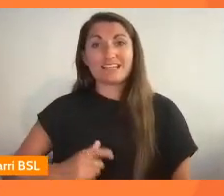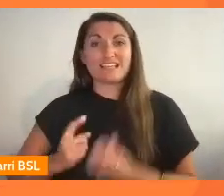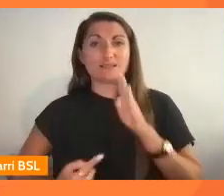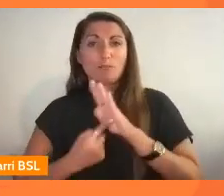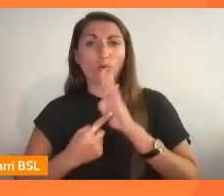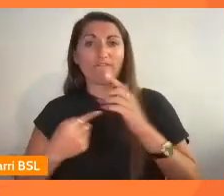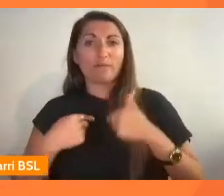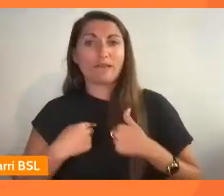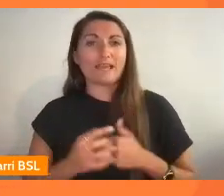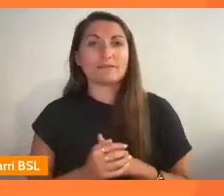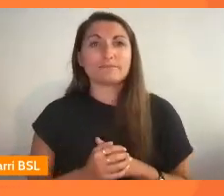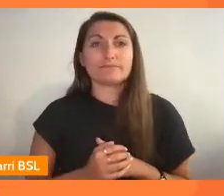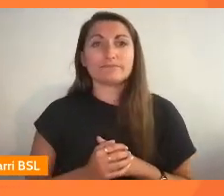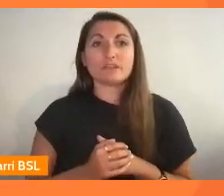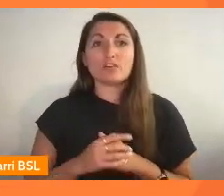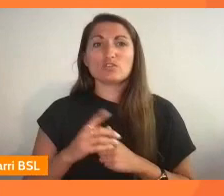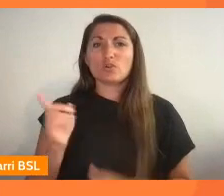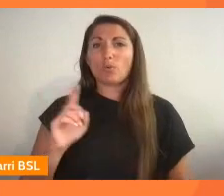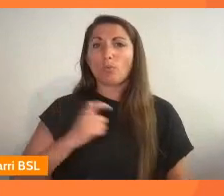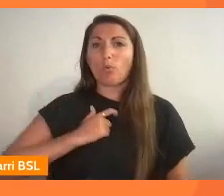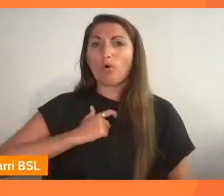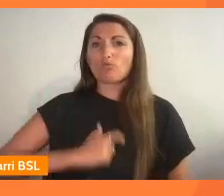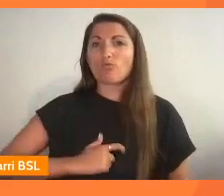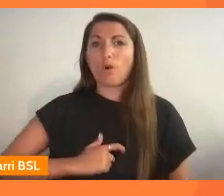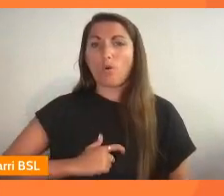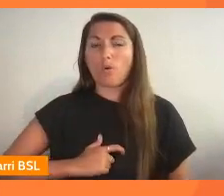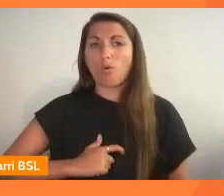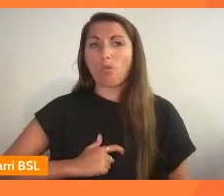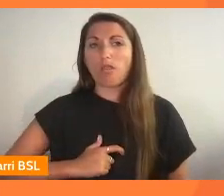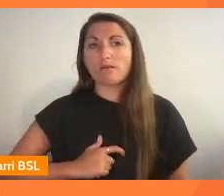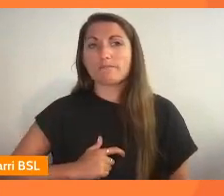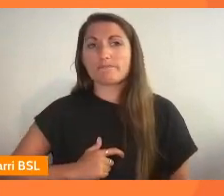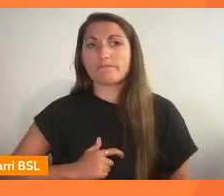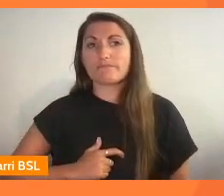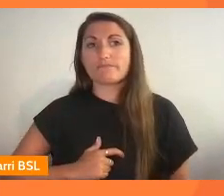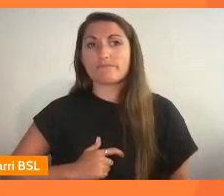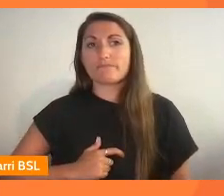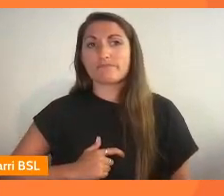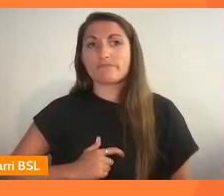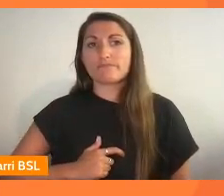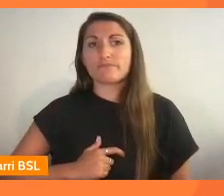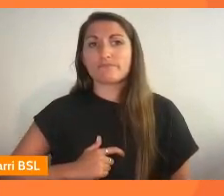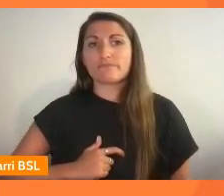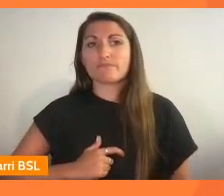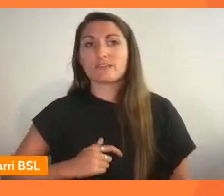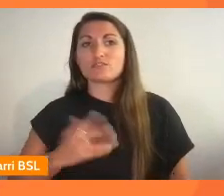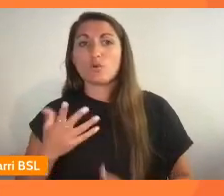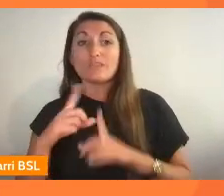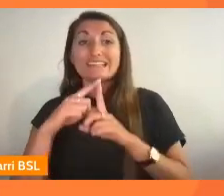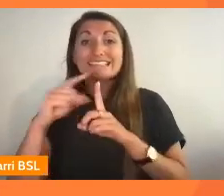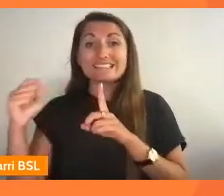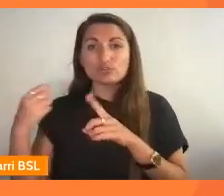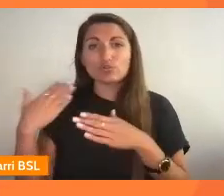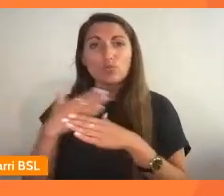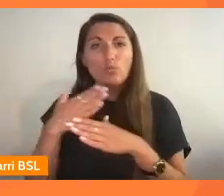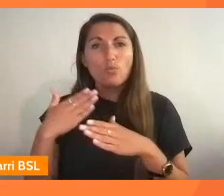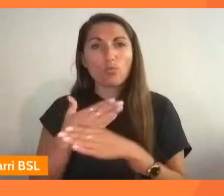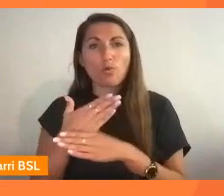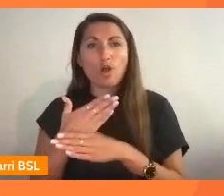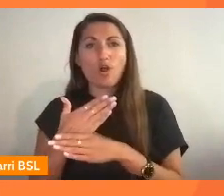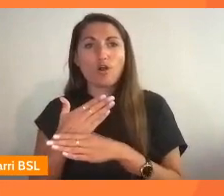What role do, does the digital work play in the live space and then